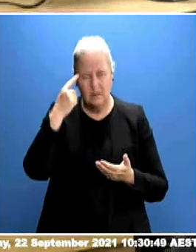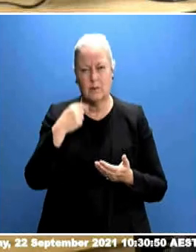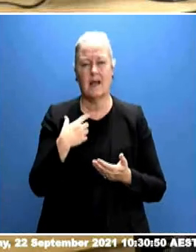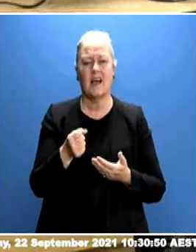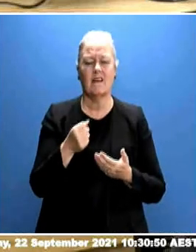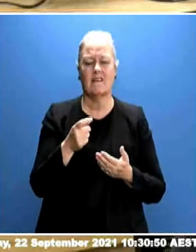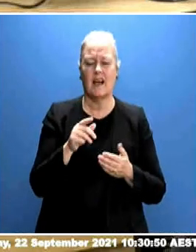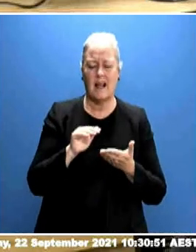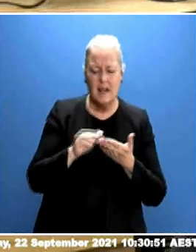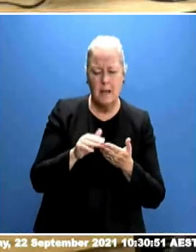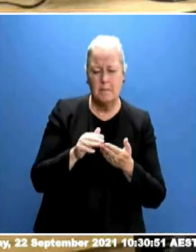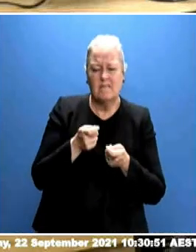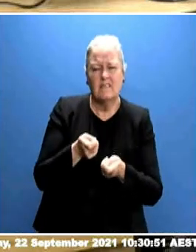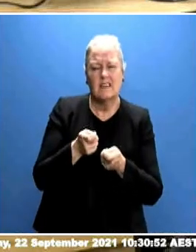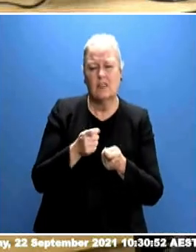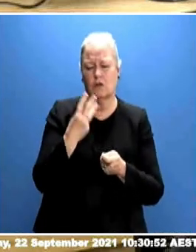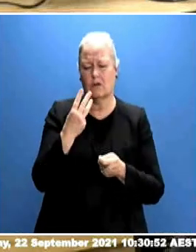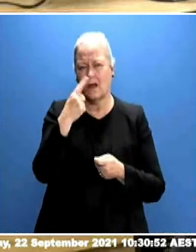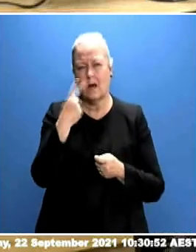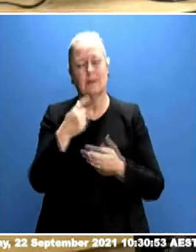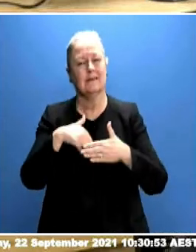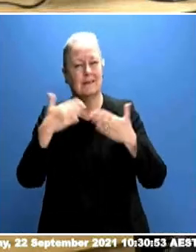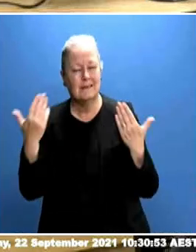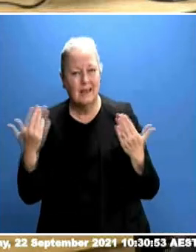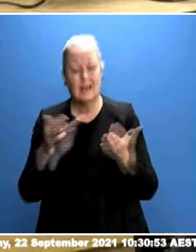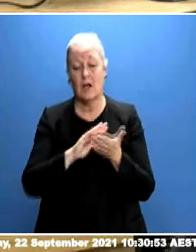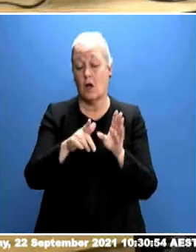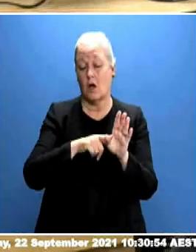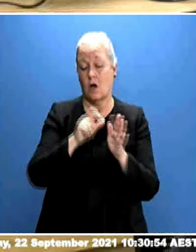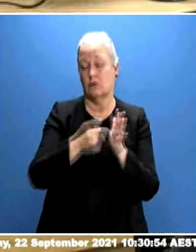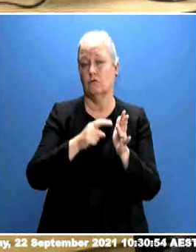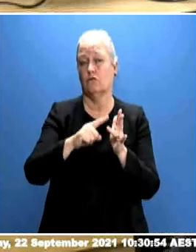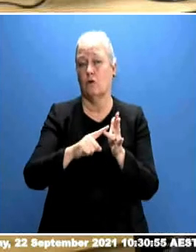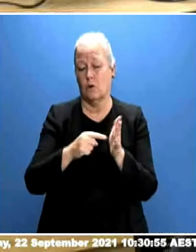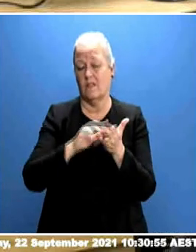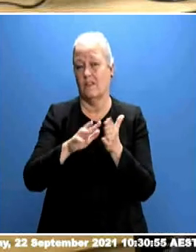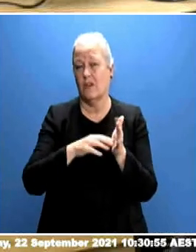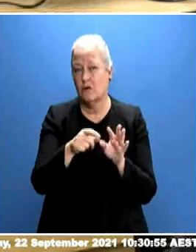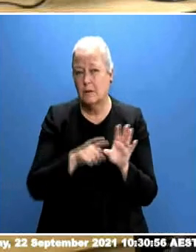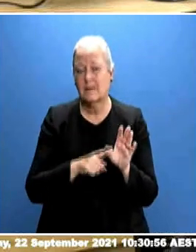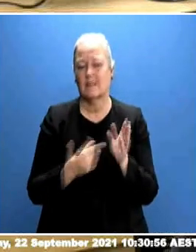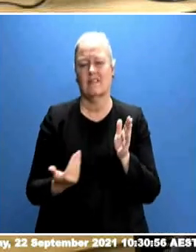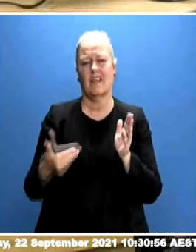with feeding three hours a day and the hydrotherapy, extra chair.